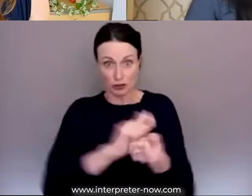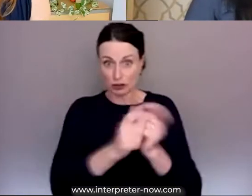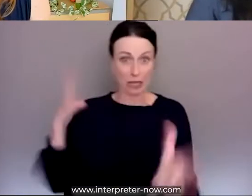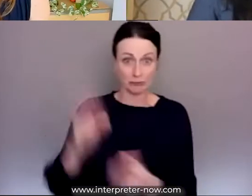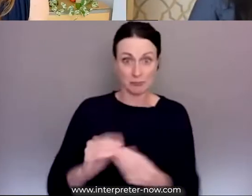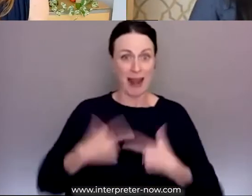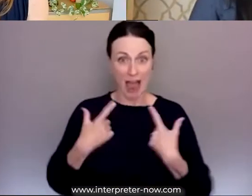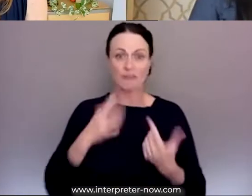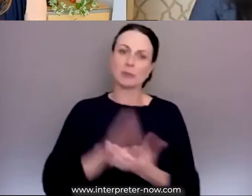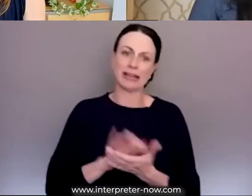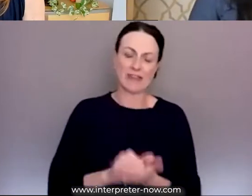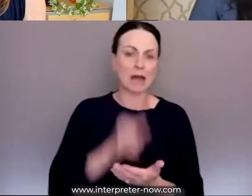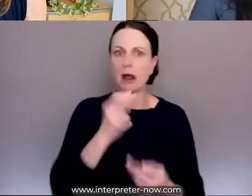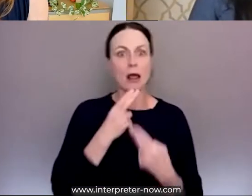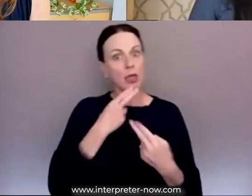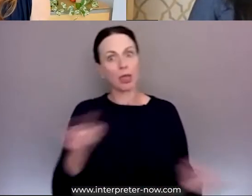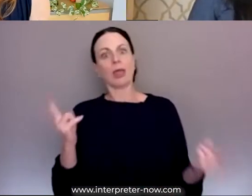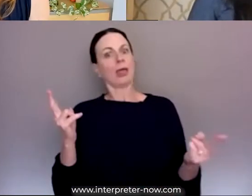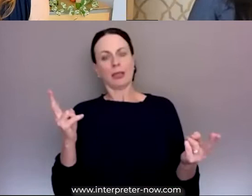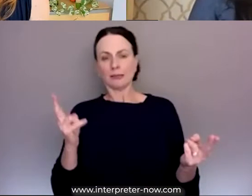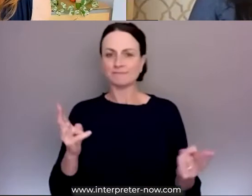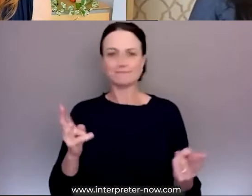So, I don't think I'm a naive optimist. I think I'm a determined optimist.